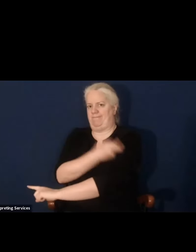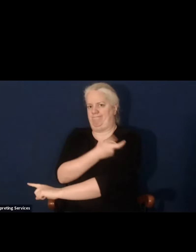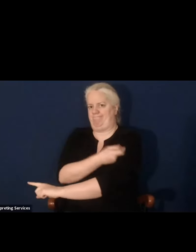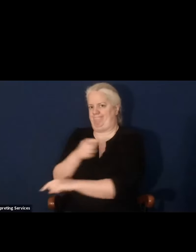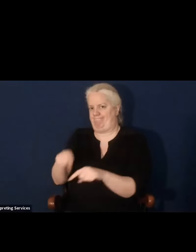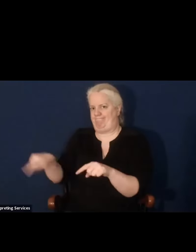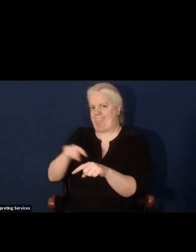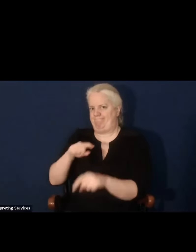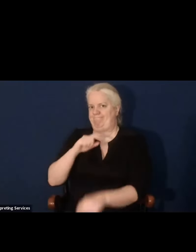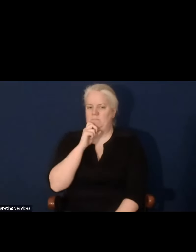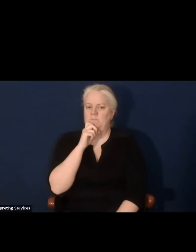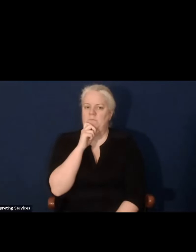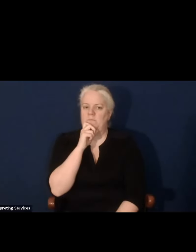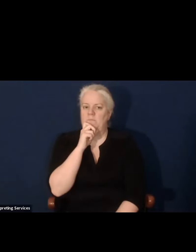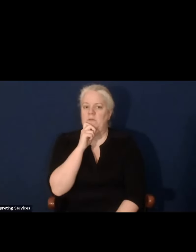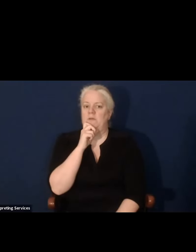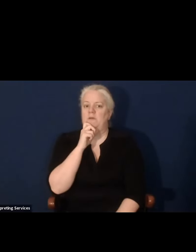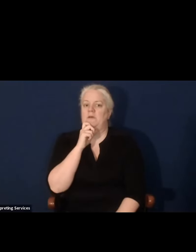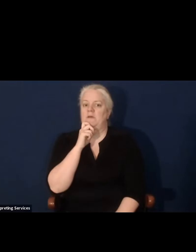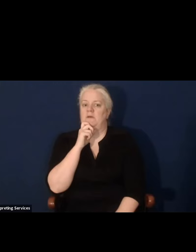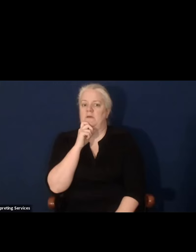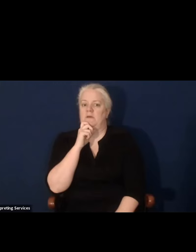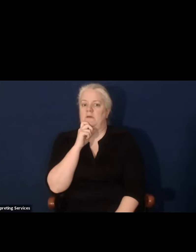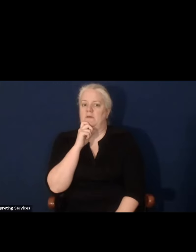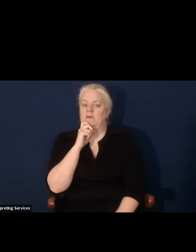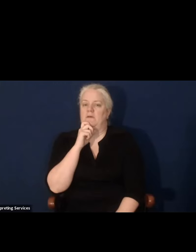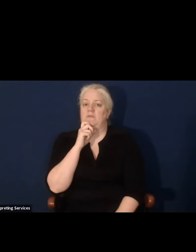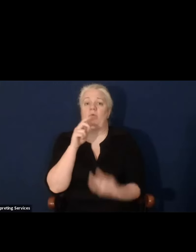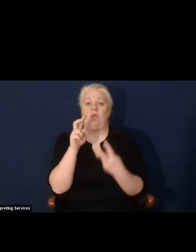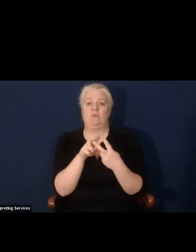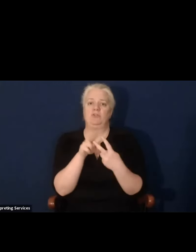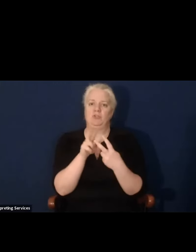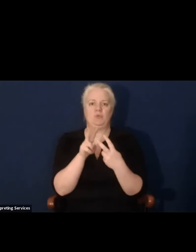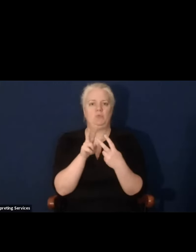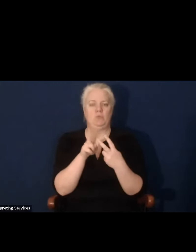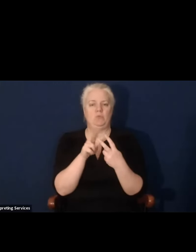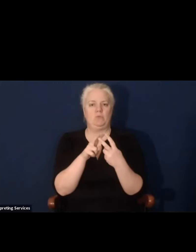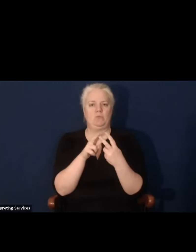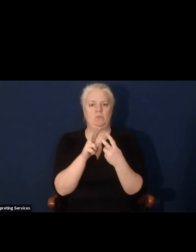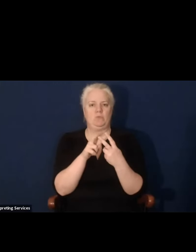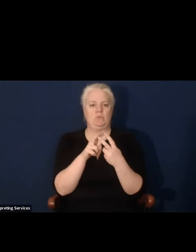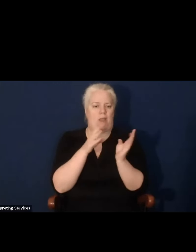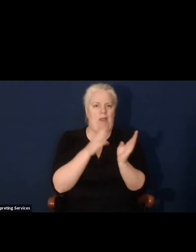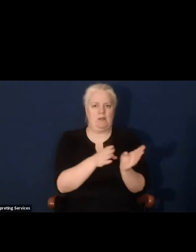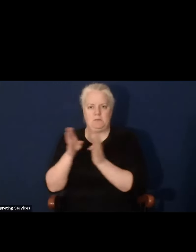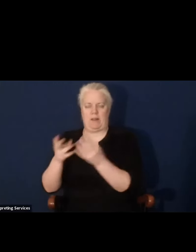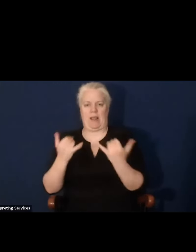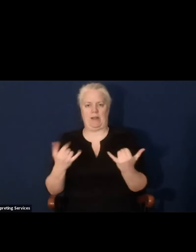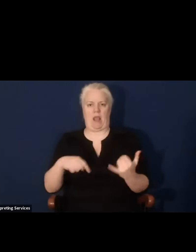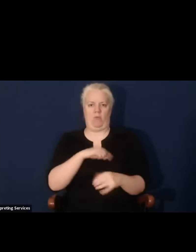to those who are not able to leave their homes. So those are two ways that the CDC is working towards protecting those who are not able to take the vaccine now. Because they are at home and they are not able to leave their homes. .